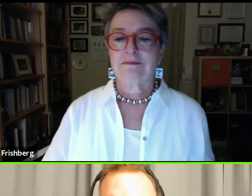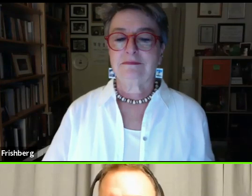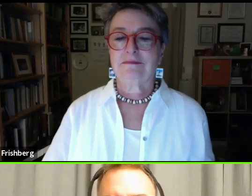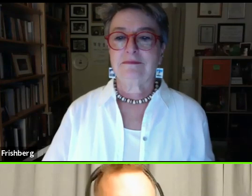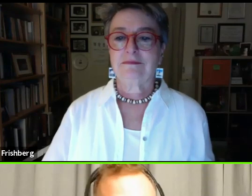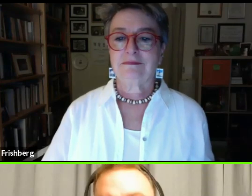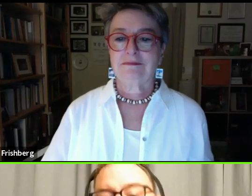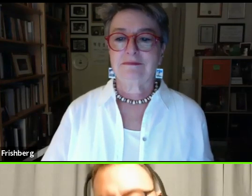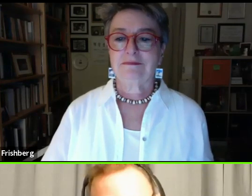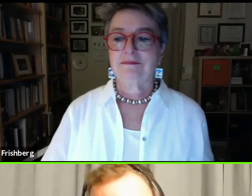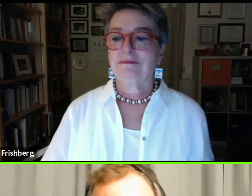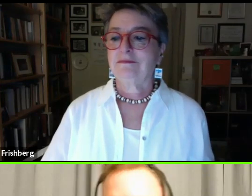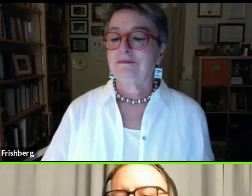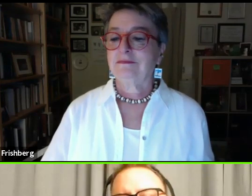People who are becoming deaf --